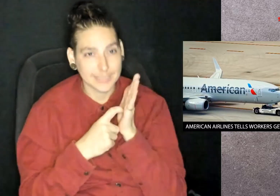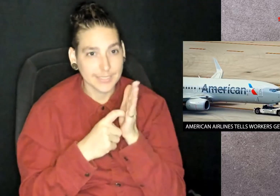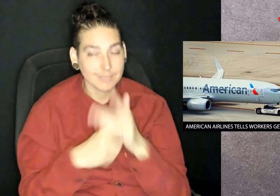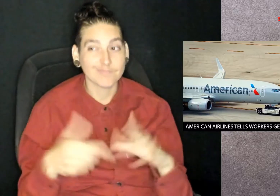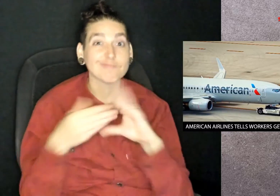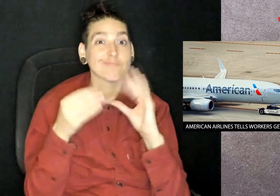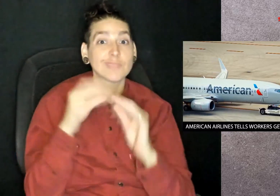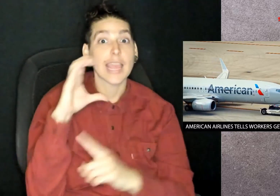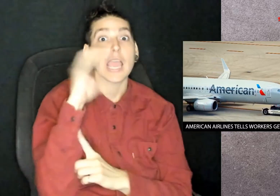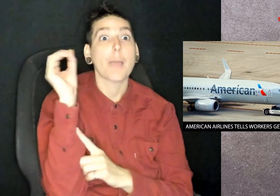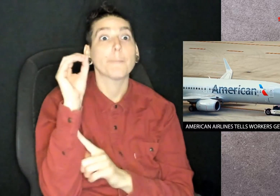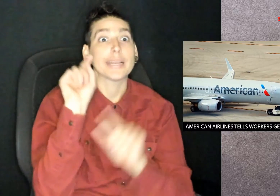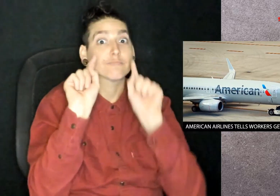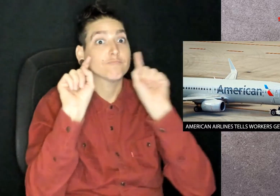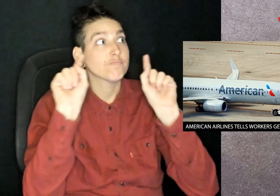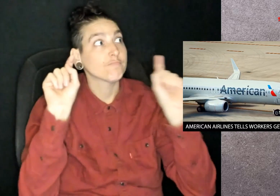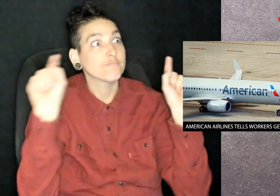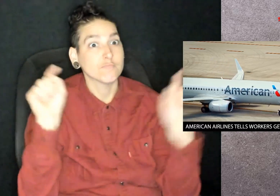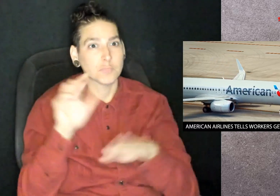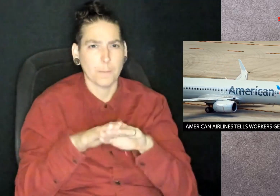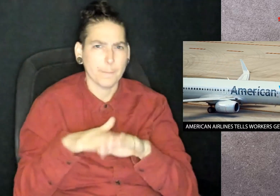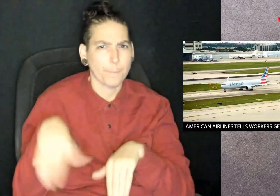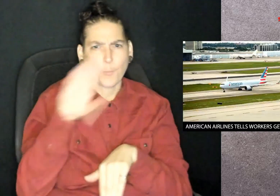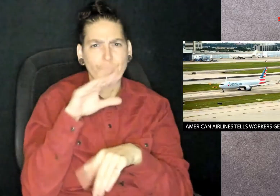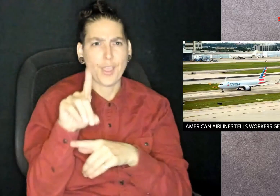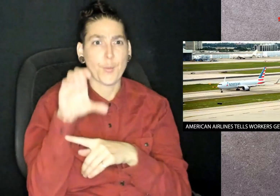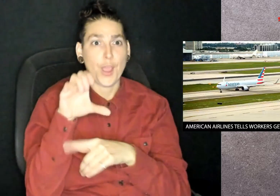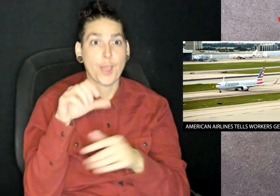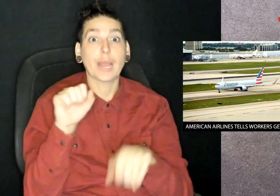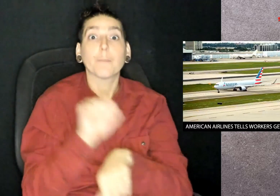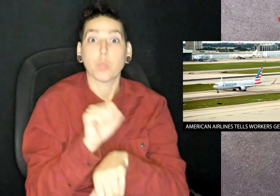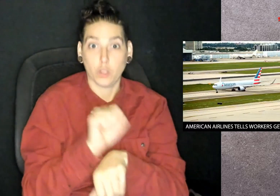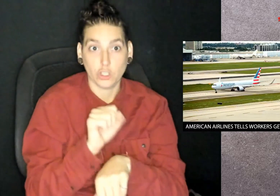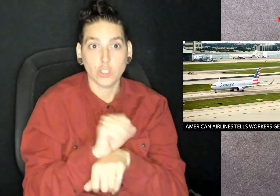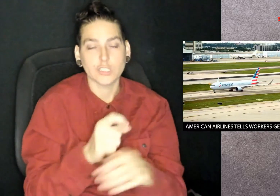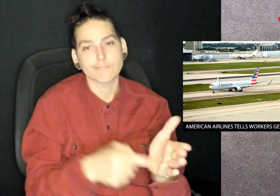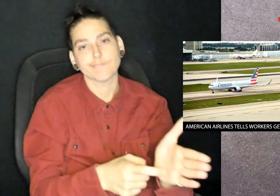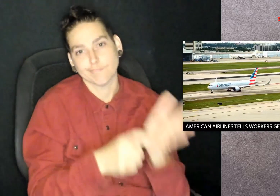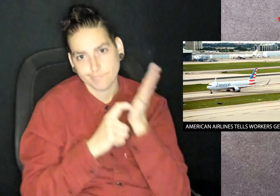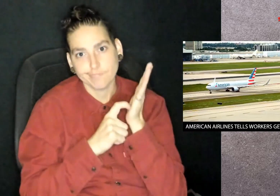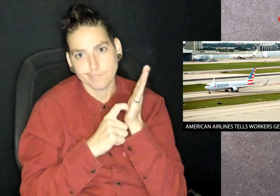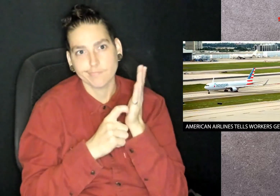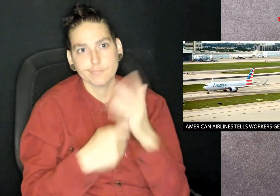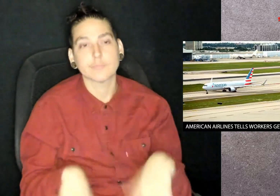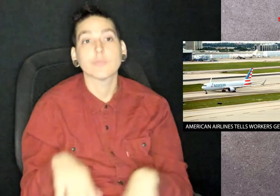are complying with the Biden administration's vaccine mandate that says companies with more